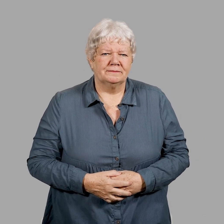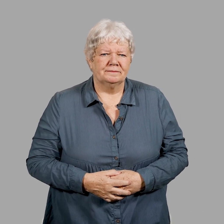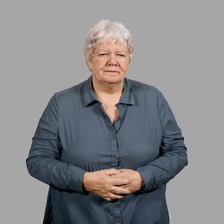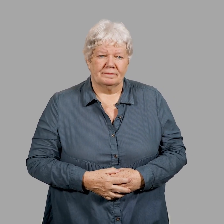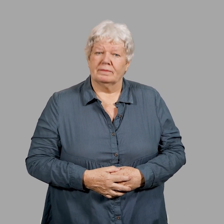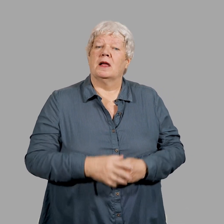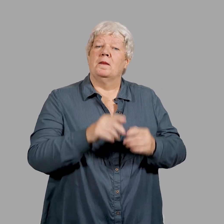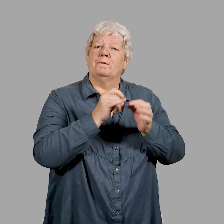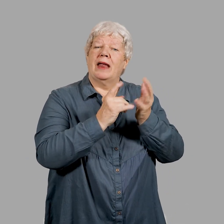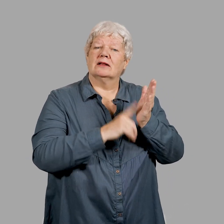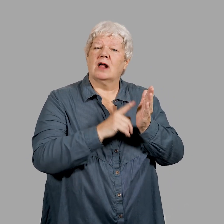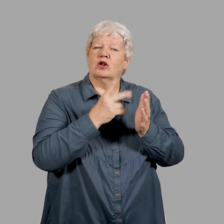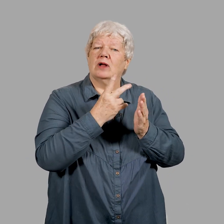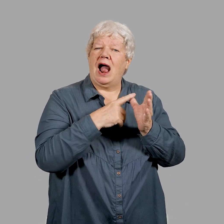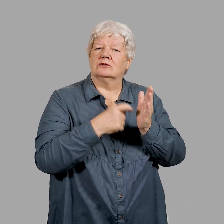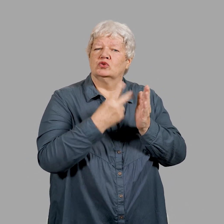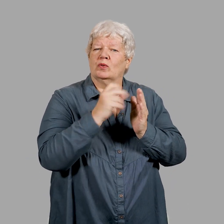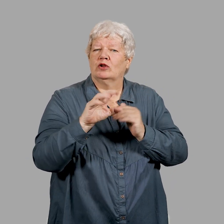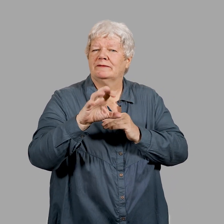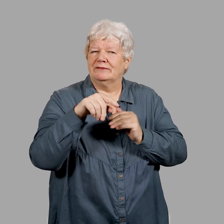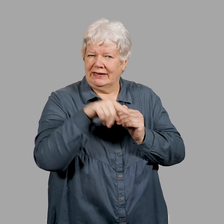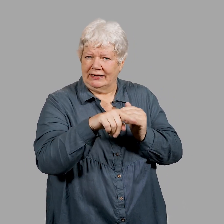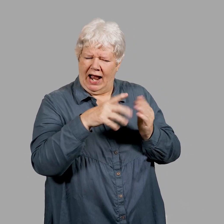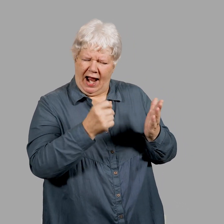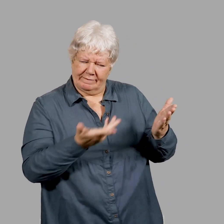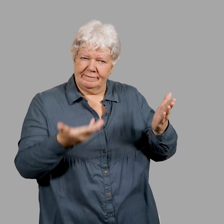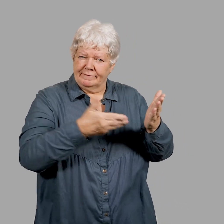Adding content introducing the BSL Act 2015